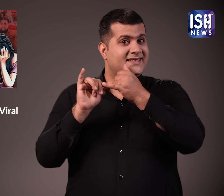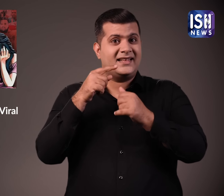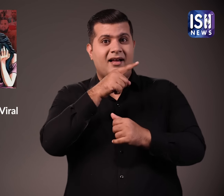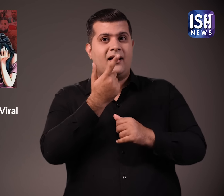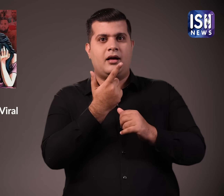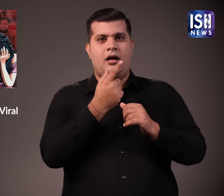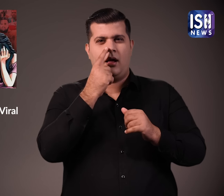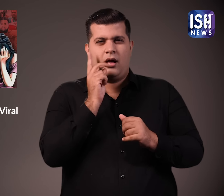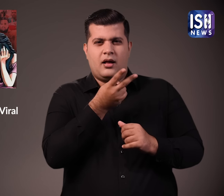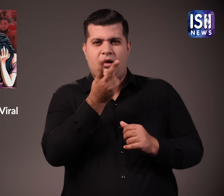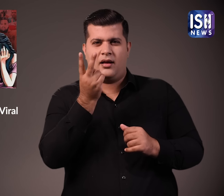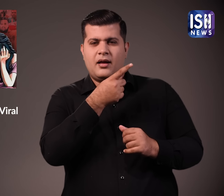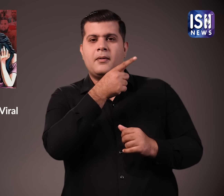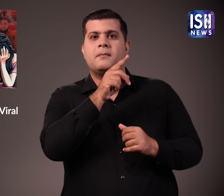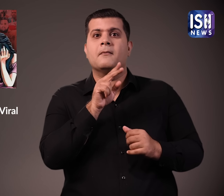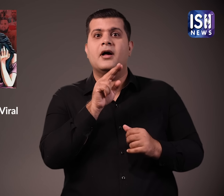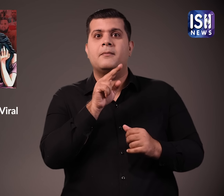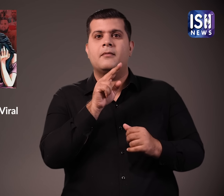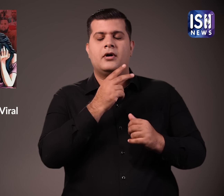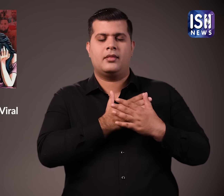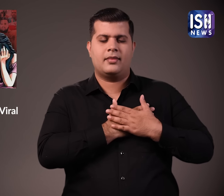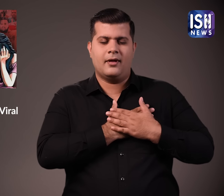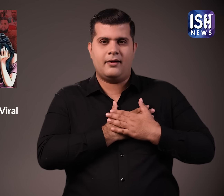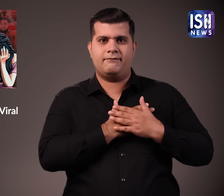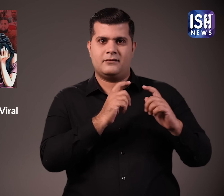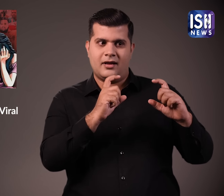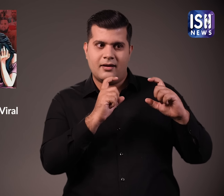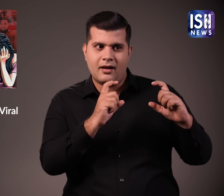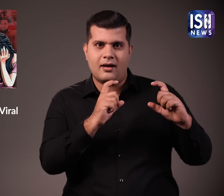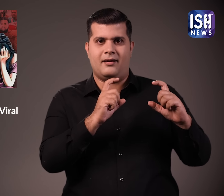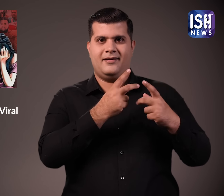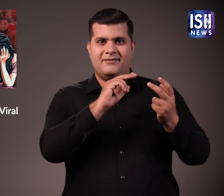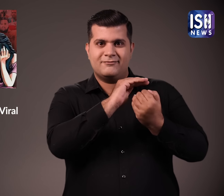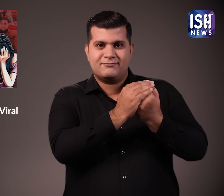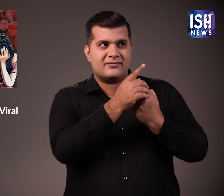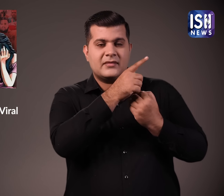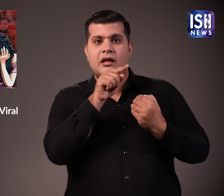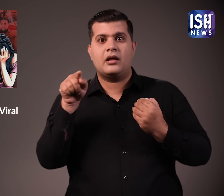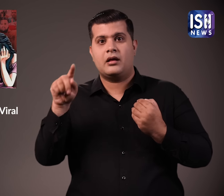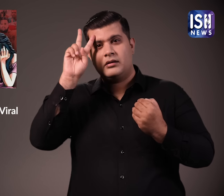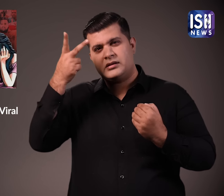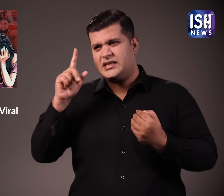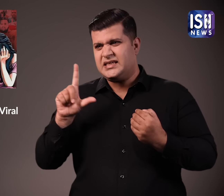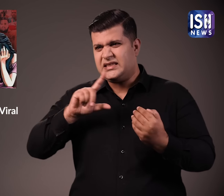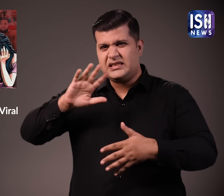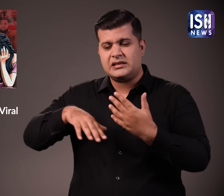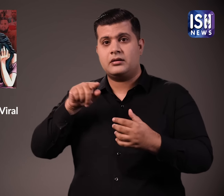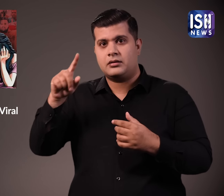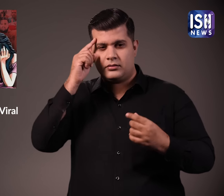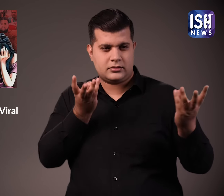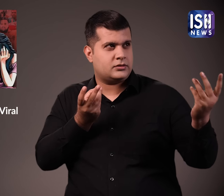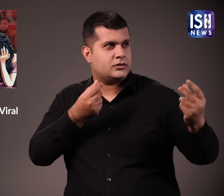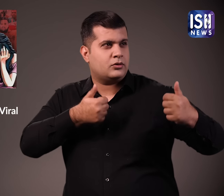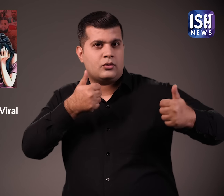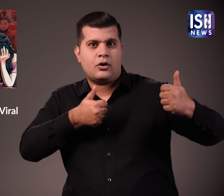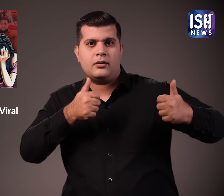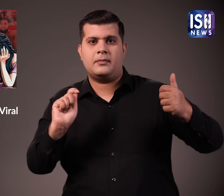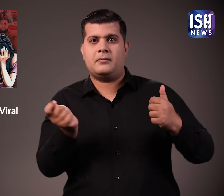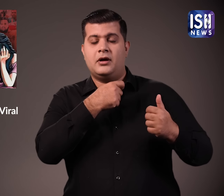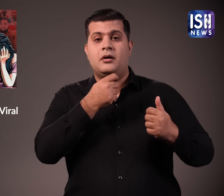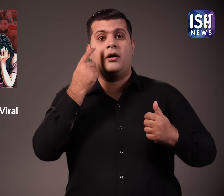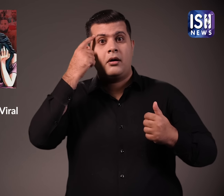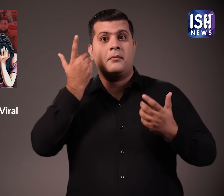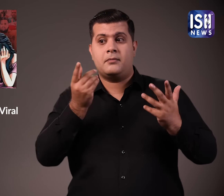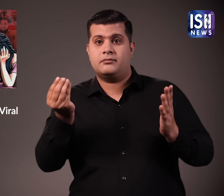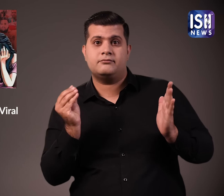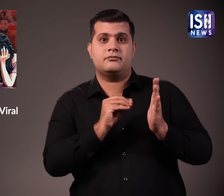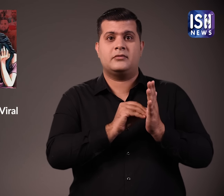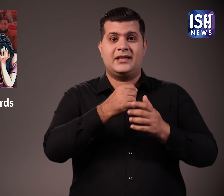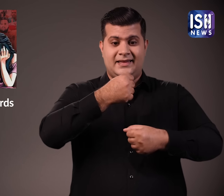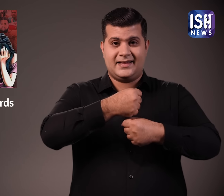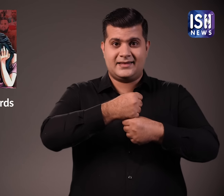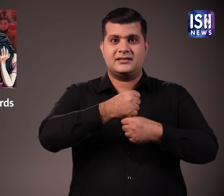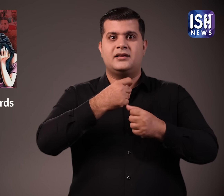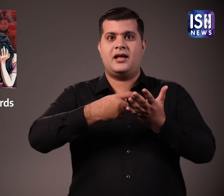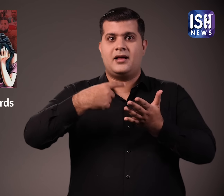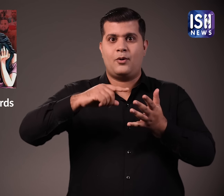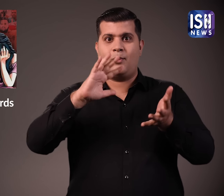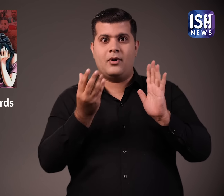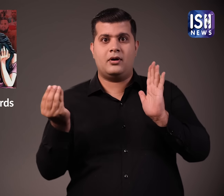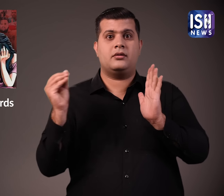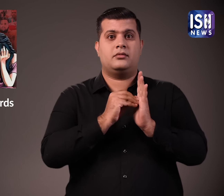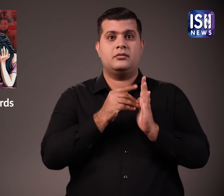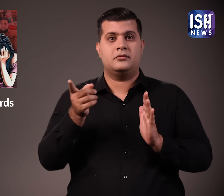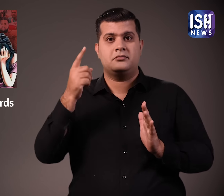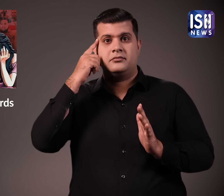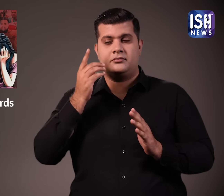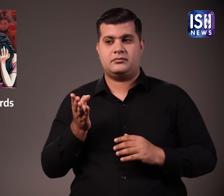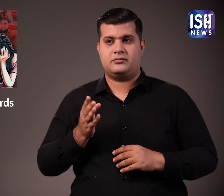Women loved Lord Krishna out of devotion and care. Prajwal's act is henious. Maybe he wanted to make a Guinness record.